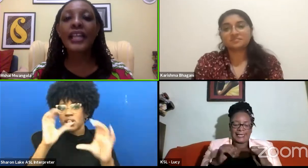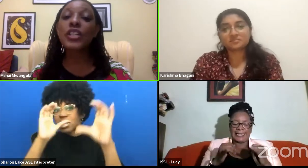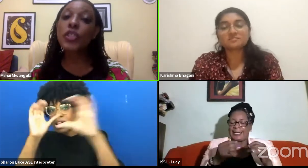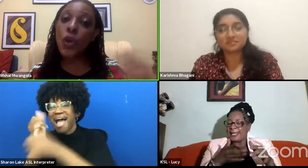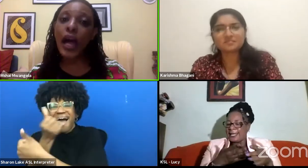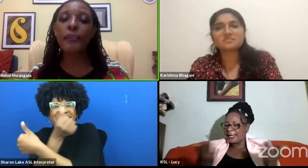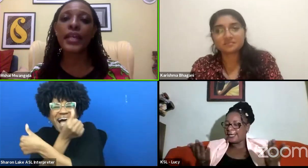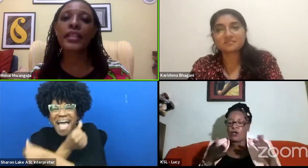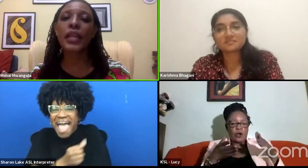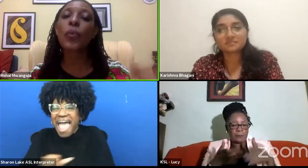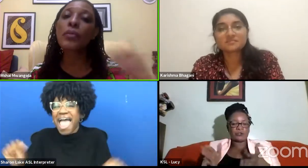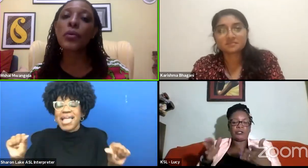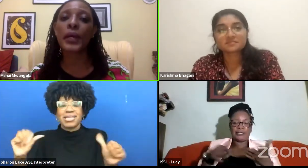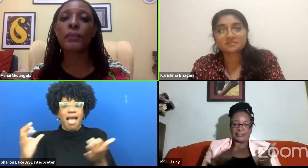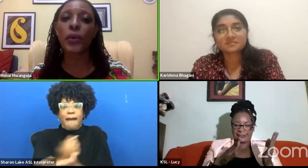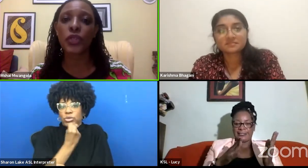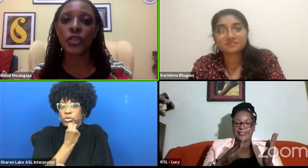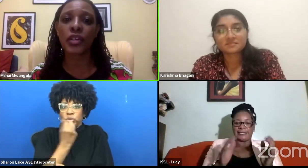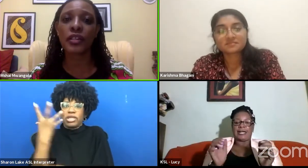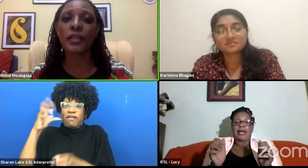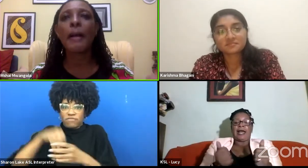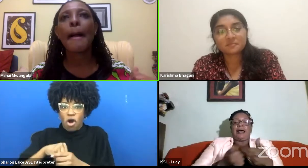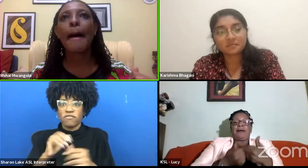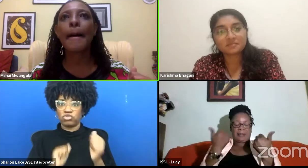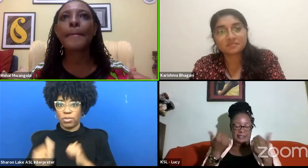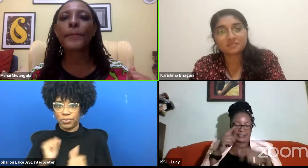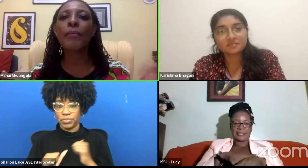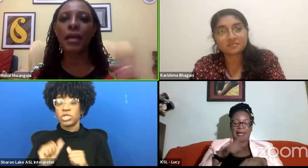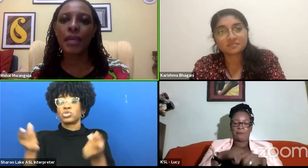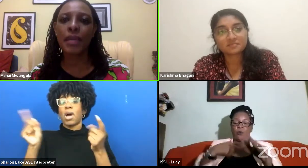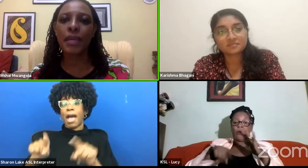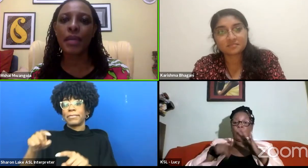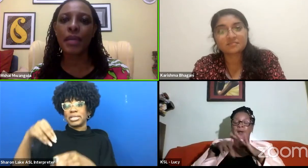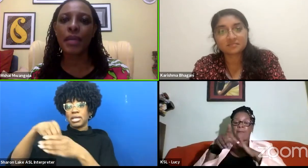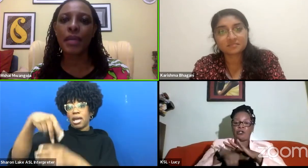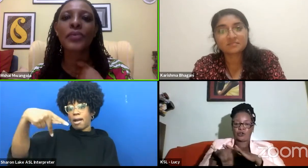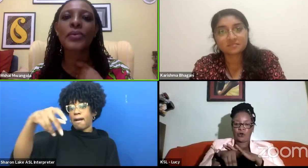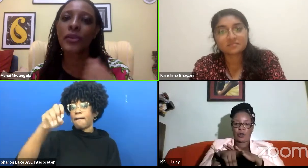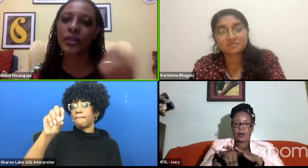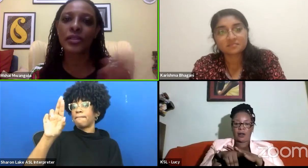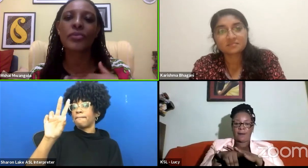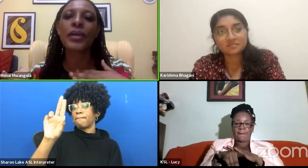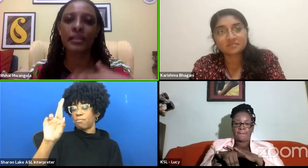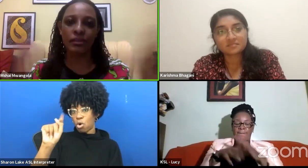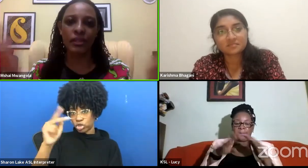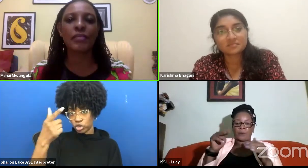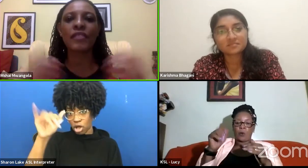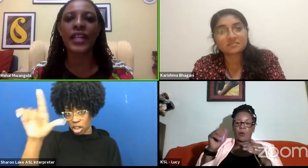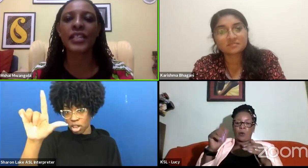And it so happened that while we were in Portugal, my mentor, who is the one who had gotten me invited